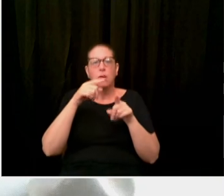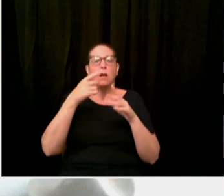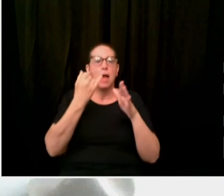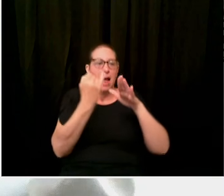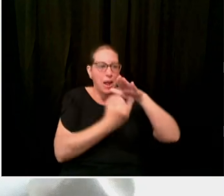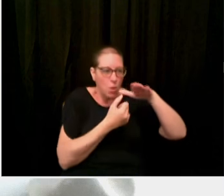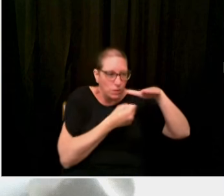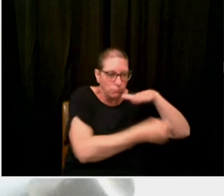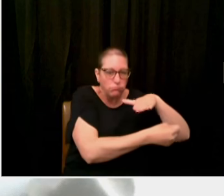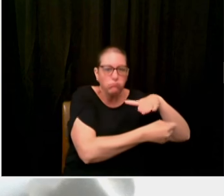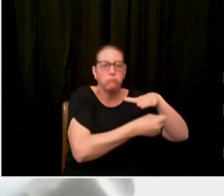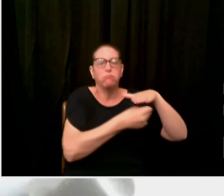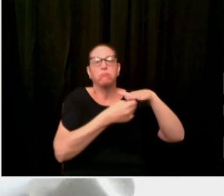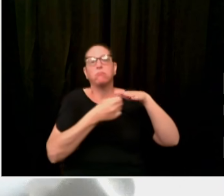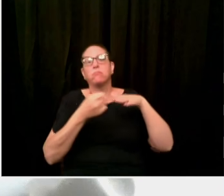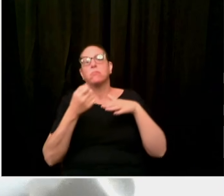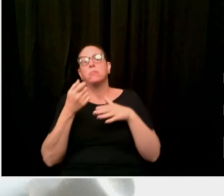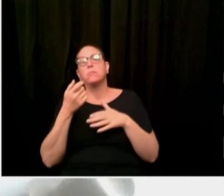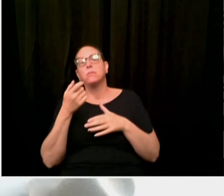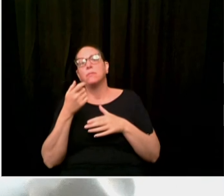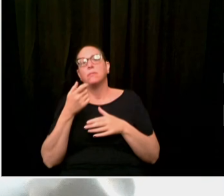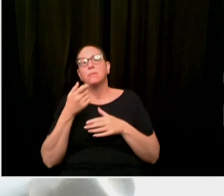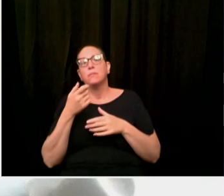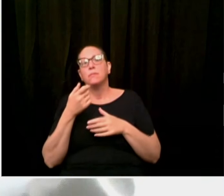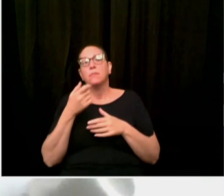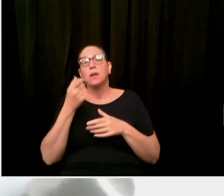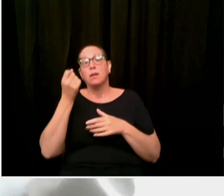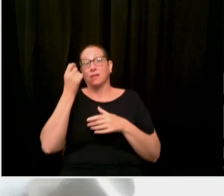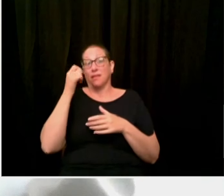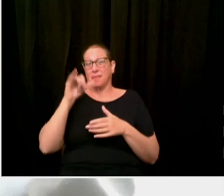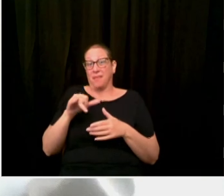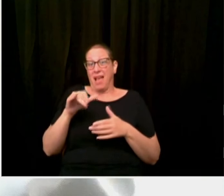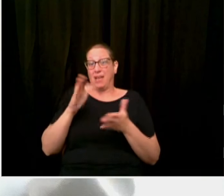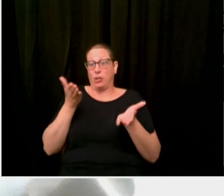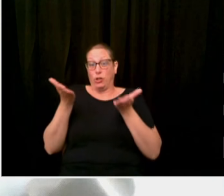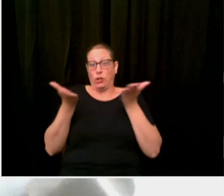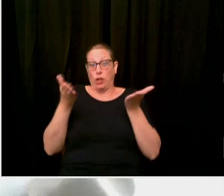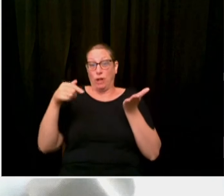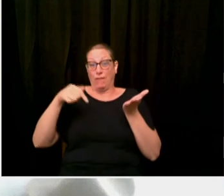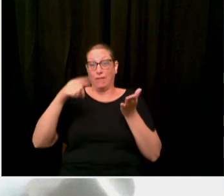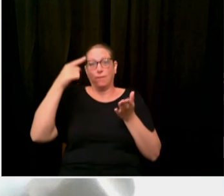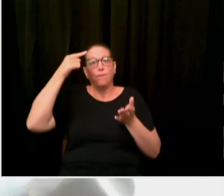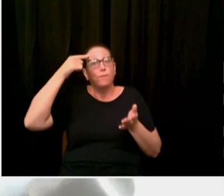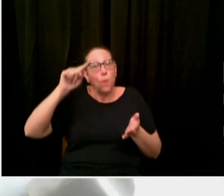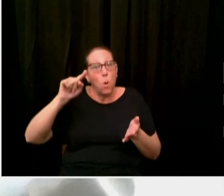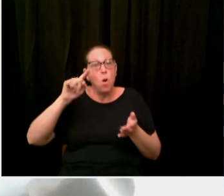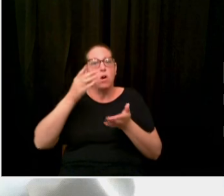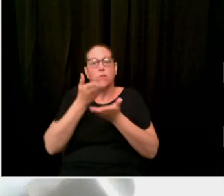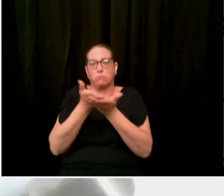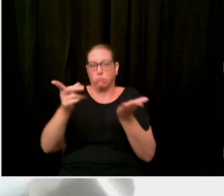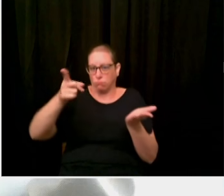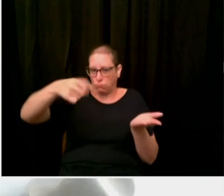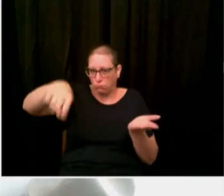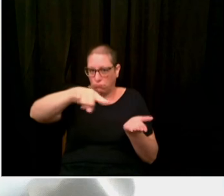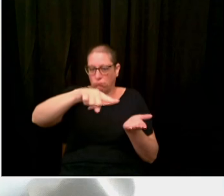SEE WHAT WE'RE DOING AS A SERVICE TO THEM. WE THINK THAT IF PEOPLE SEE IT AS